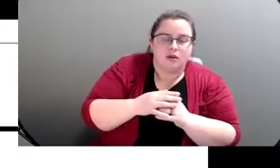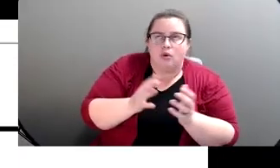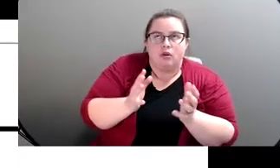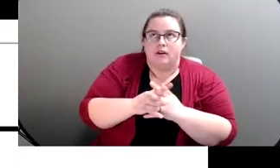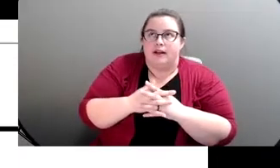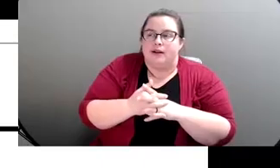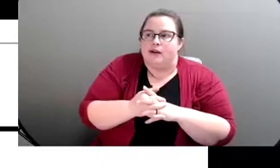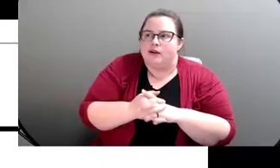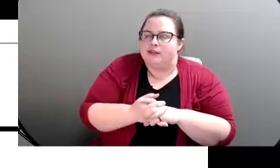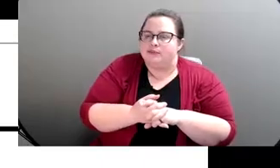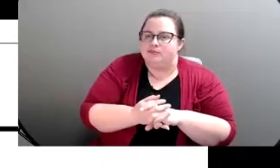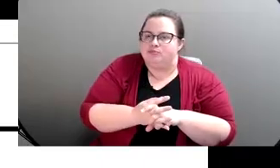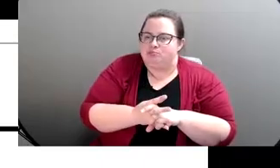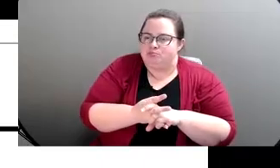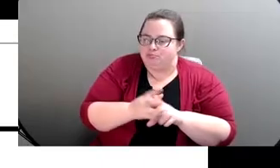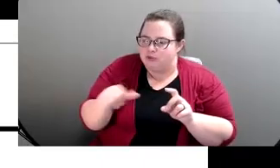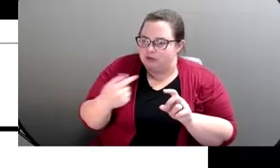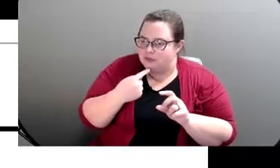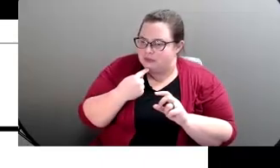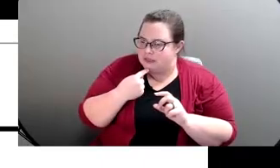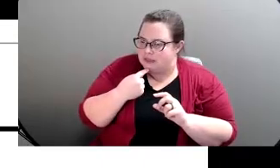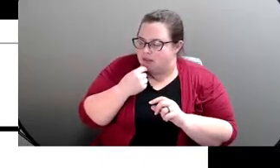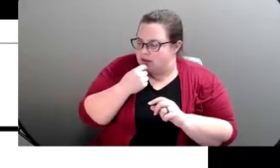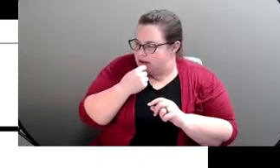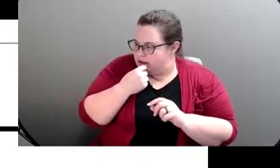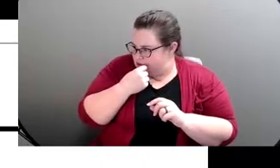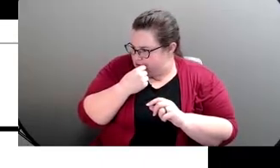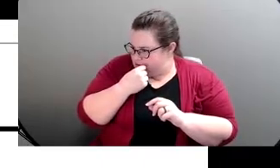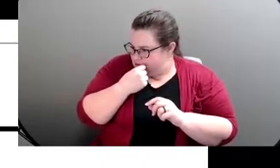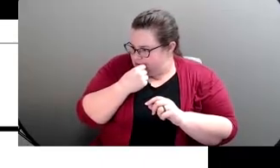you would say about other than due dates and that type of thing.